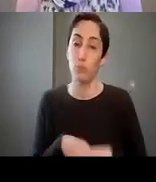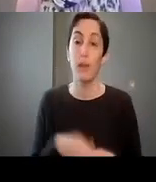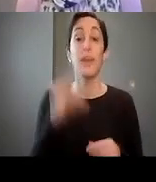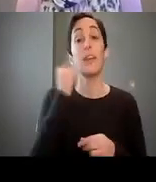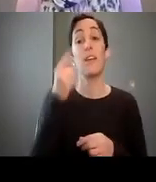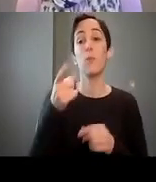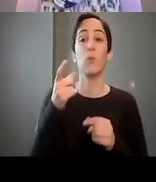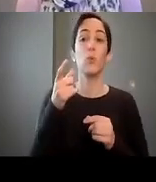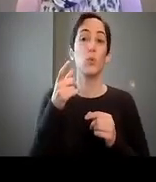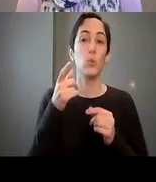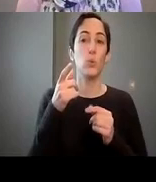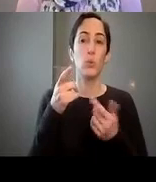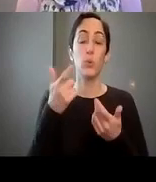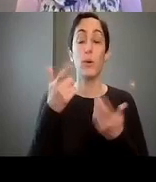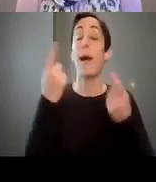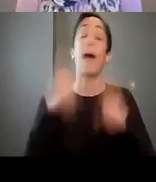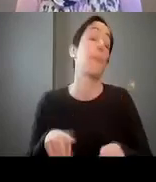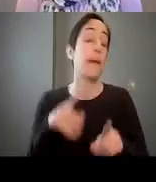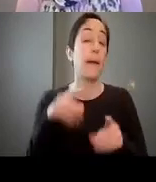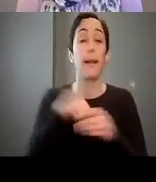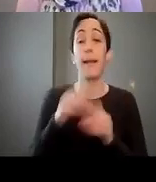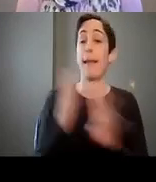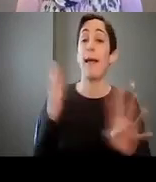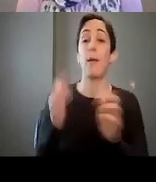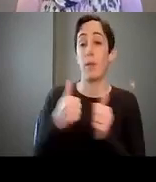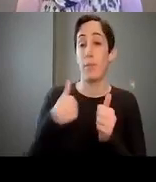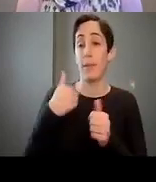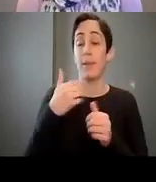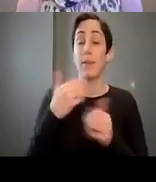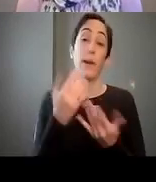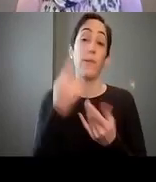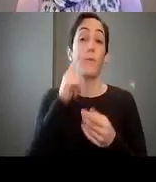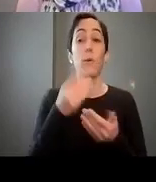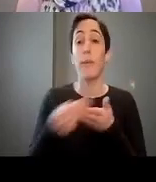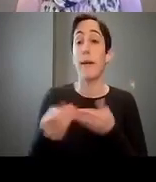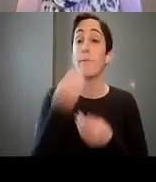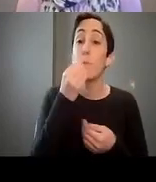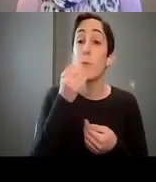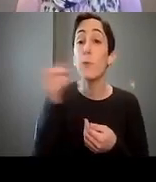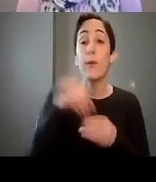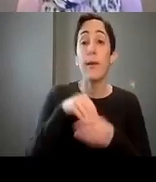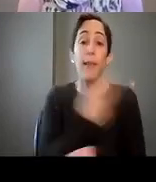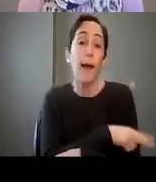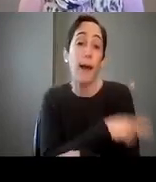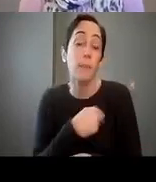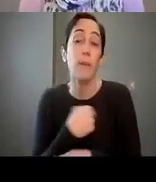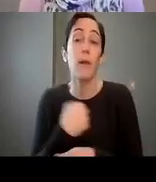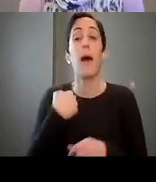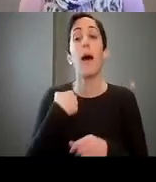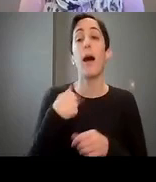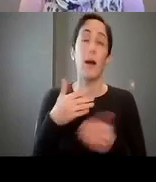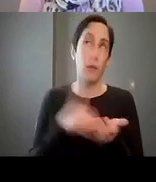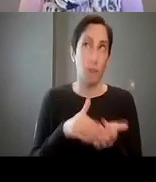things under my breath that I am half sure I'm infamous for sort of muttering nobody's really hearing but on occasion things under my breath that I am half sure I'll look up and see who around me might nobody's really hearing but on occasion have heard it and I'll look for a smile I'll look up and see who around me might